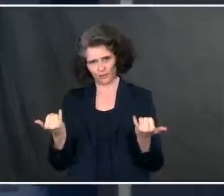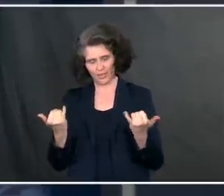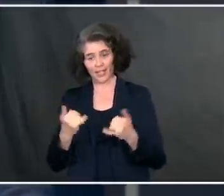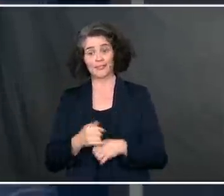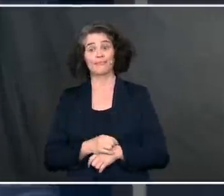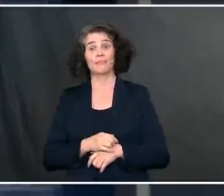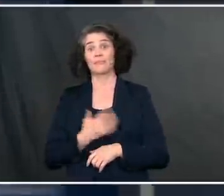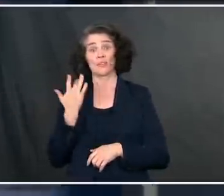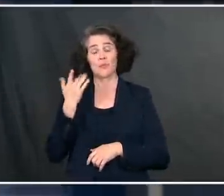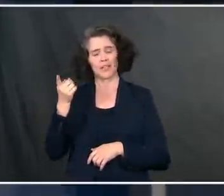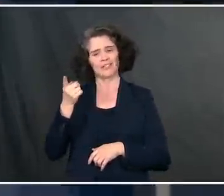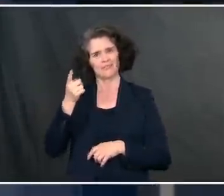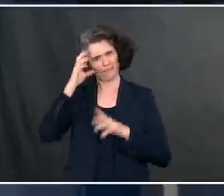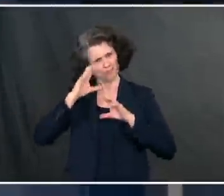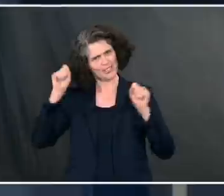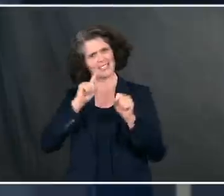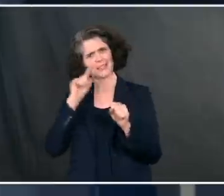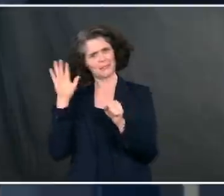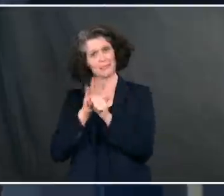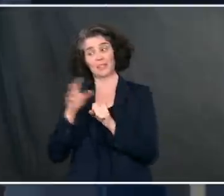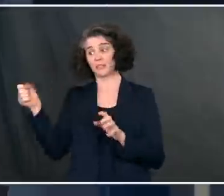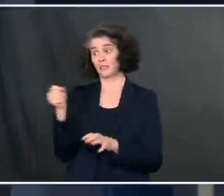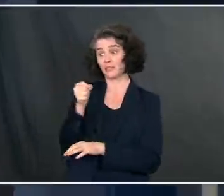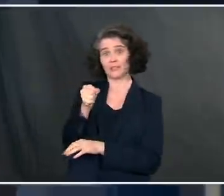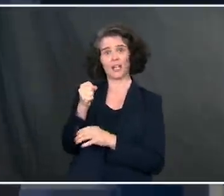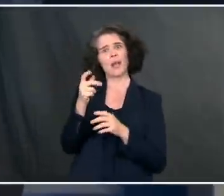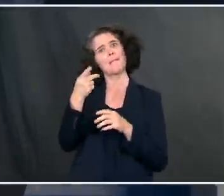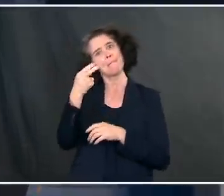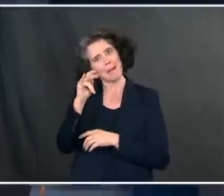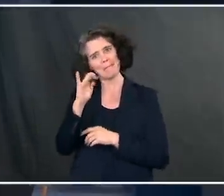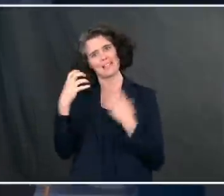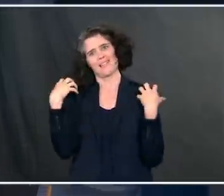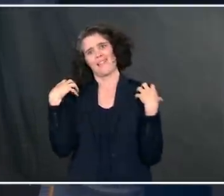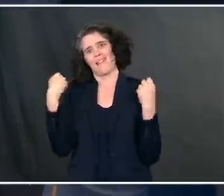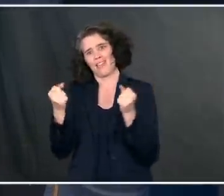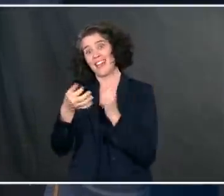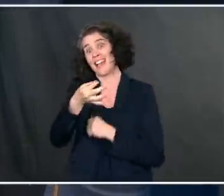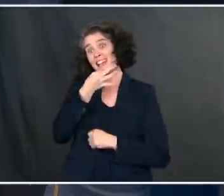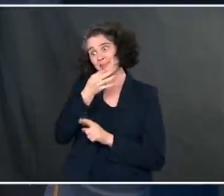to have public health experts lead our communication with the American people about the pandemic.